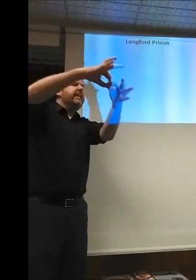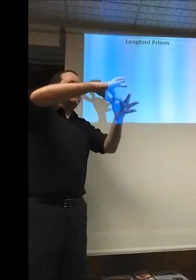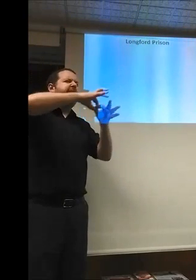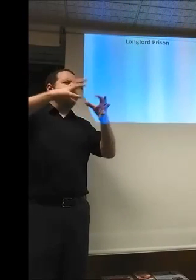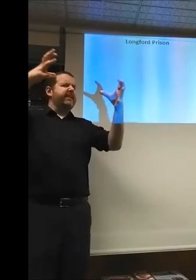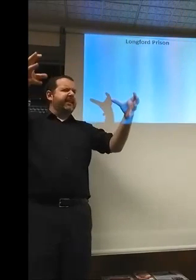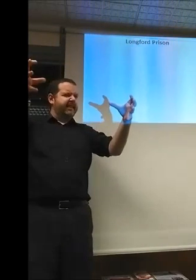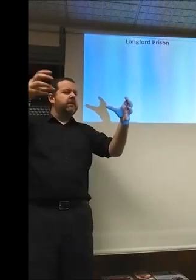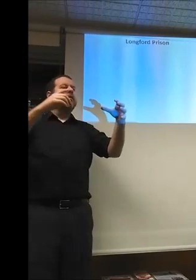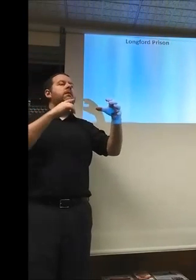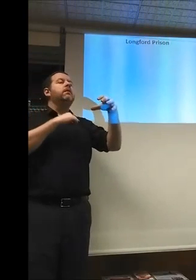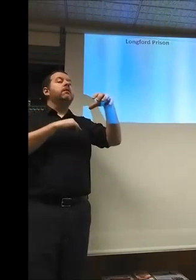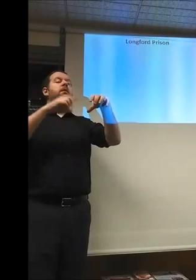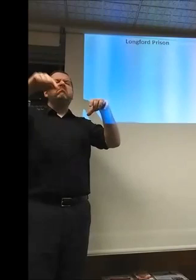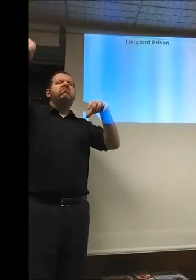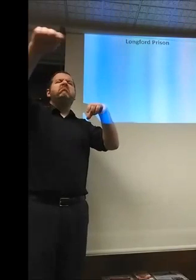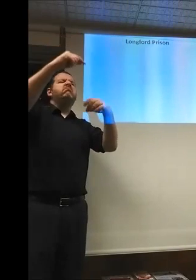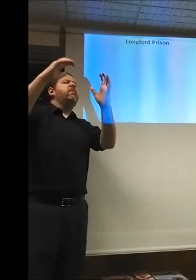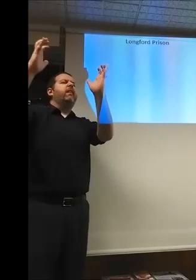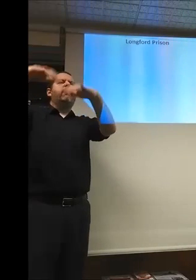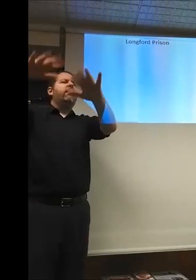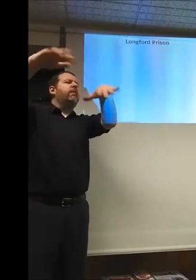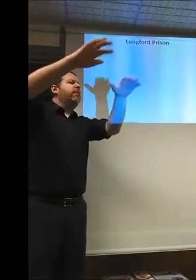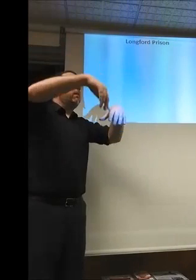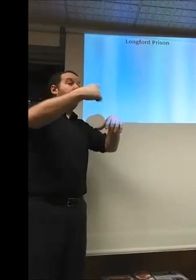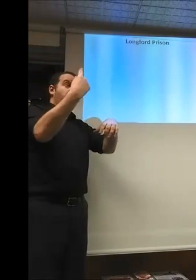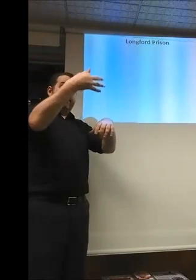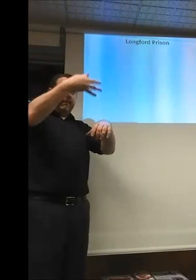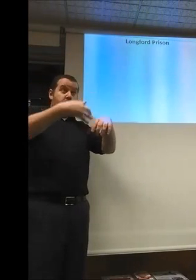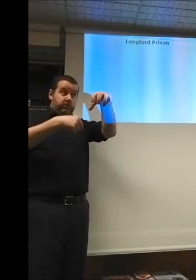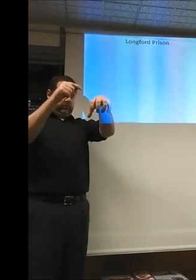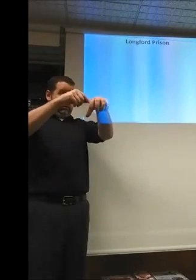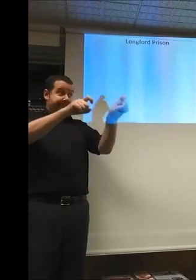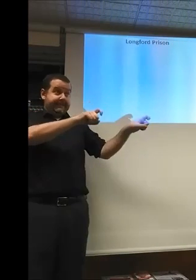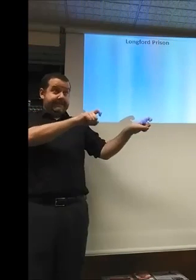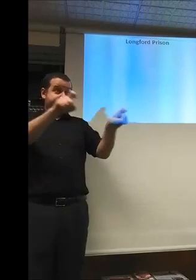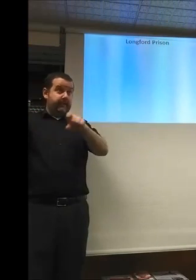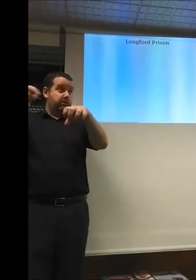one large building it was a few different building all linked together but the one at